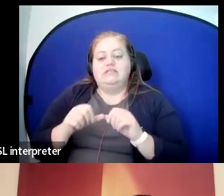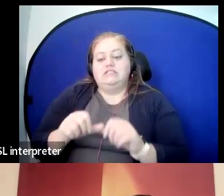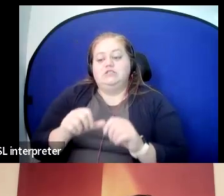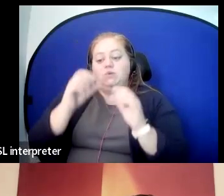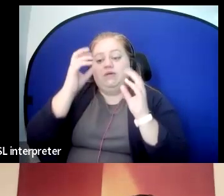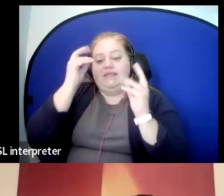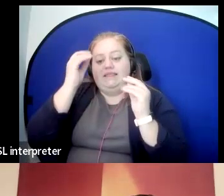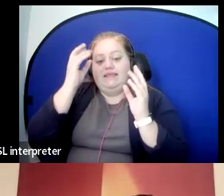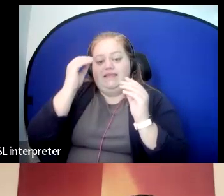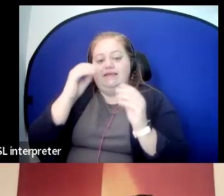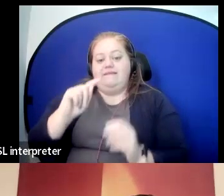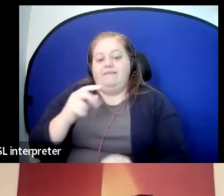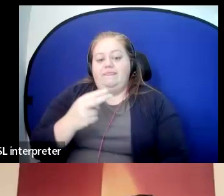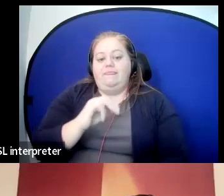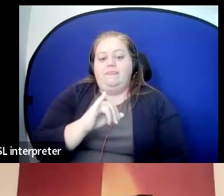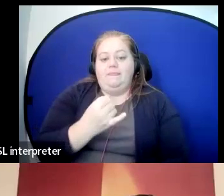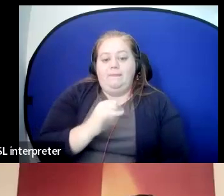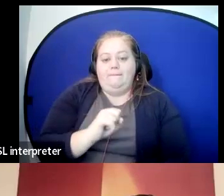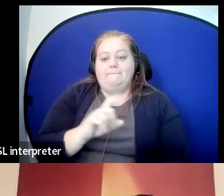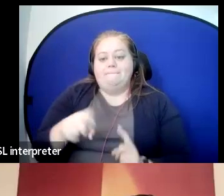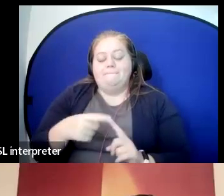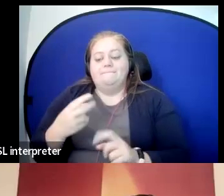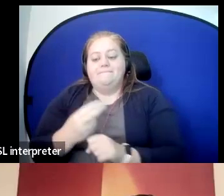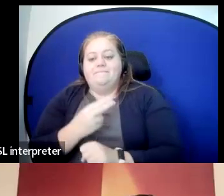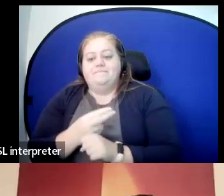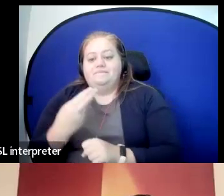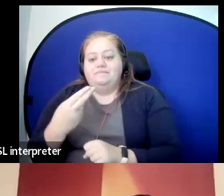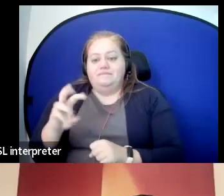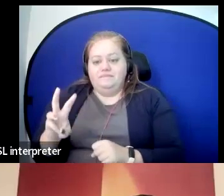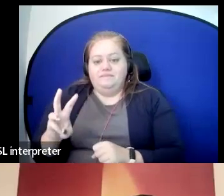on this about the use of the hardware and the power,